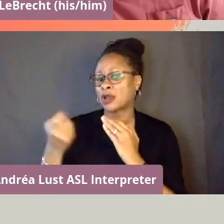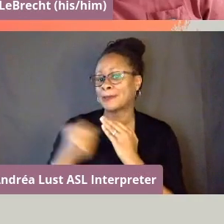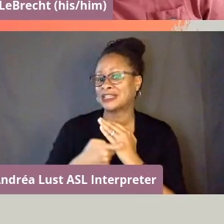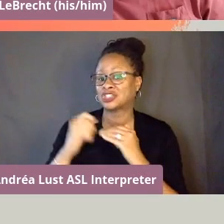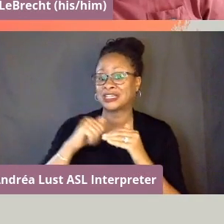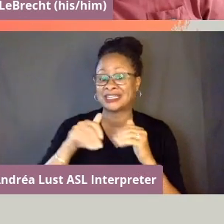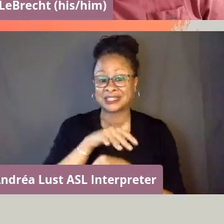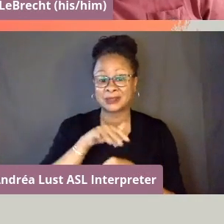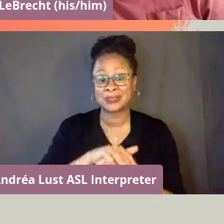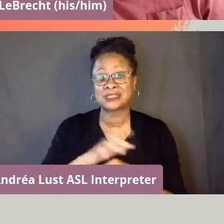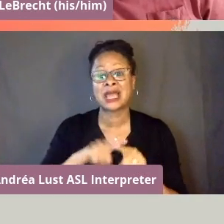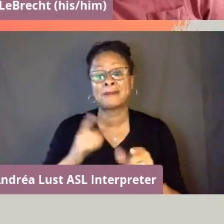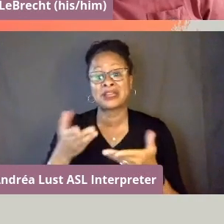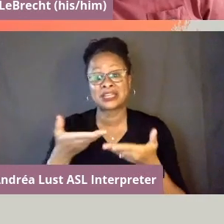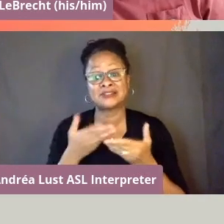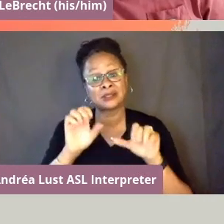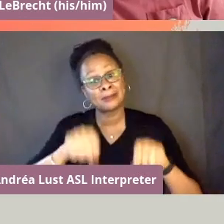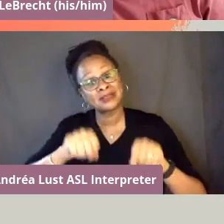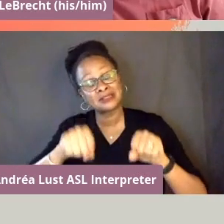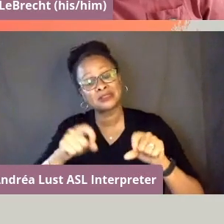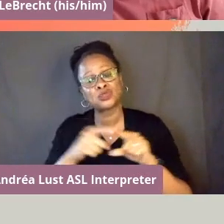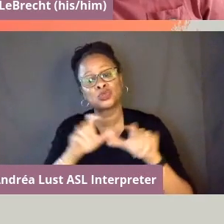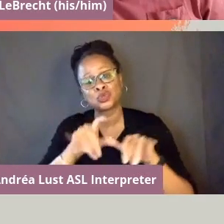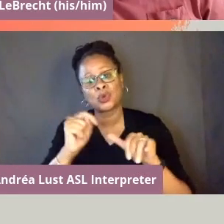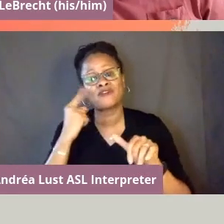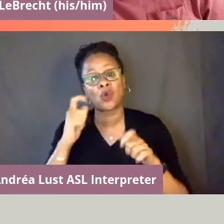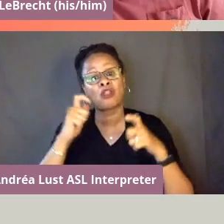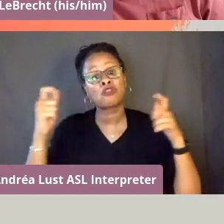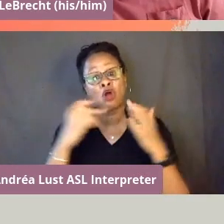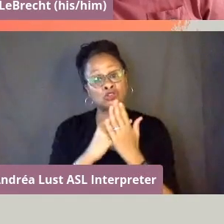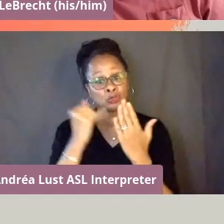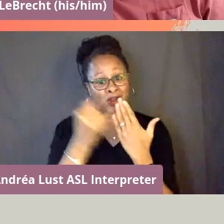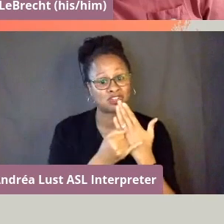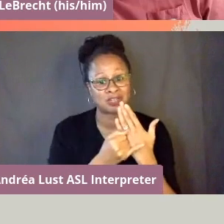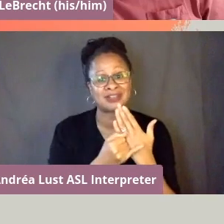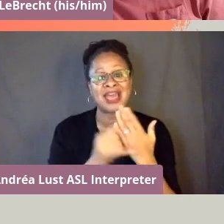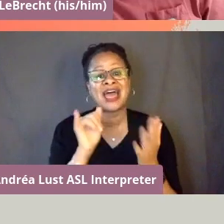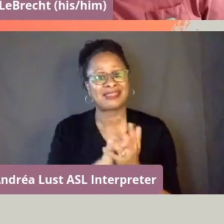but it gives us the possibility to do it for large projects, and that's amazing.